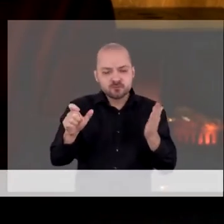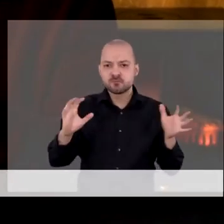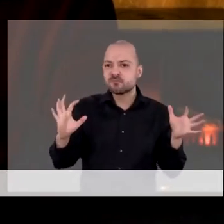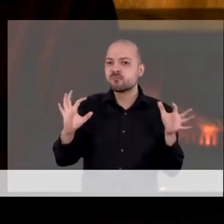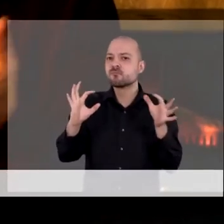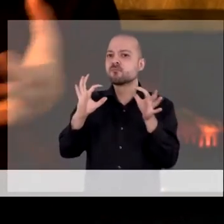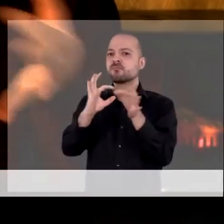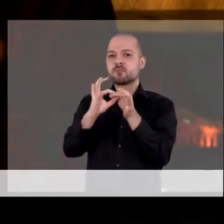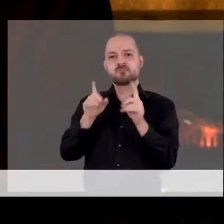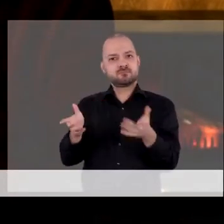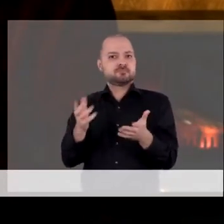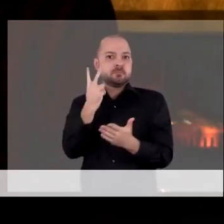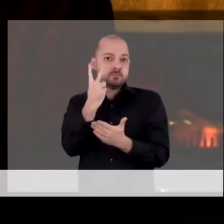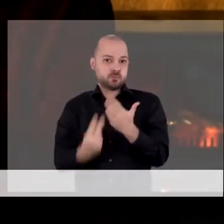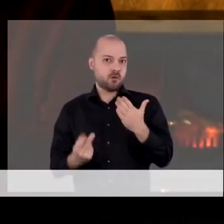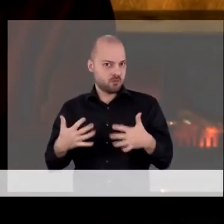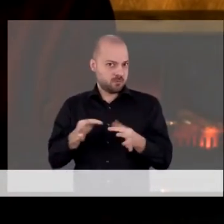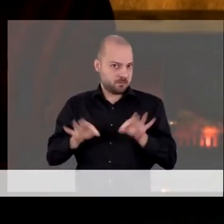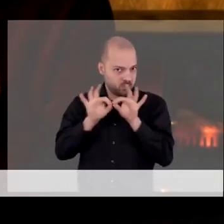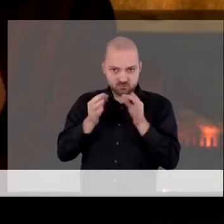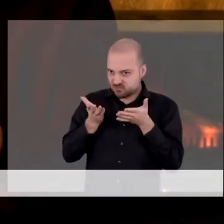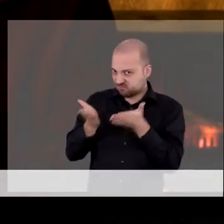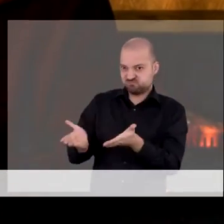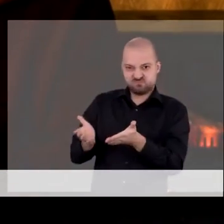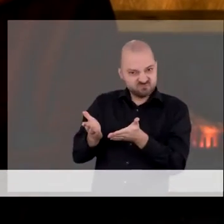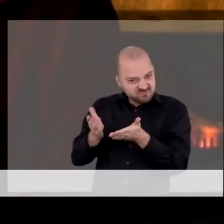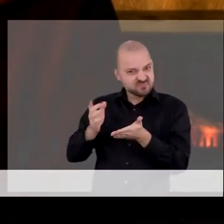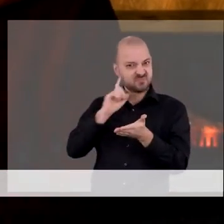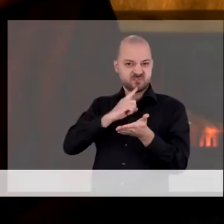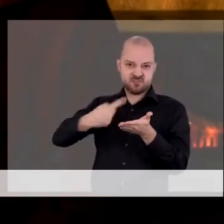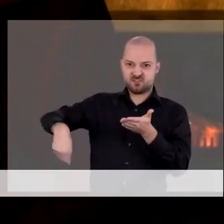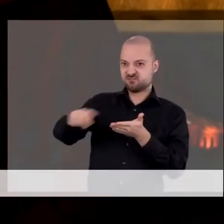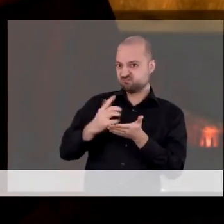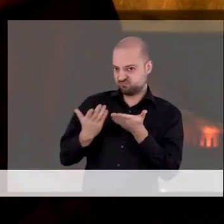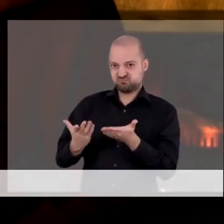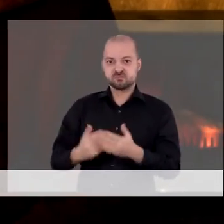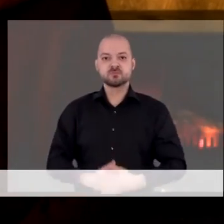The connection between the written word and the meaning of that word can be learned by using books. Bilingualism is the order of the day for the deaf.